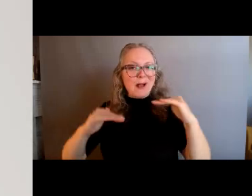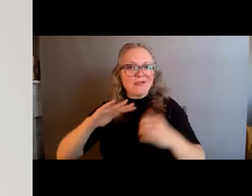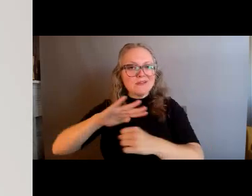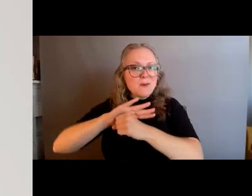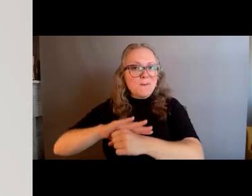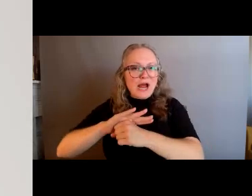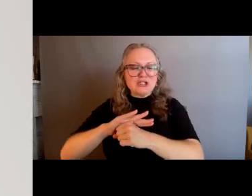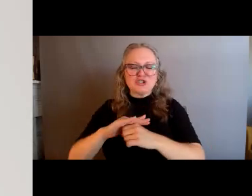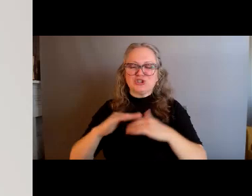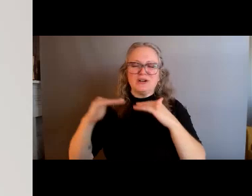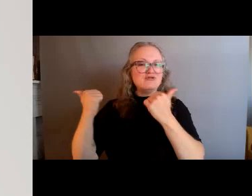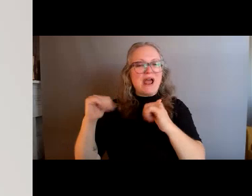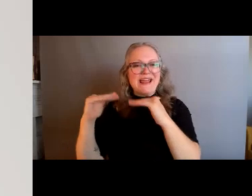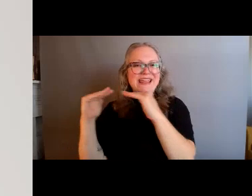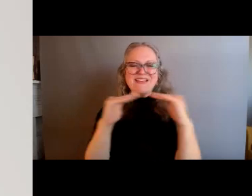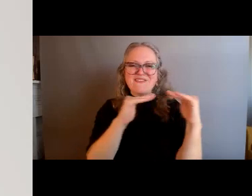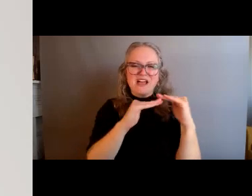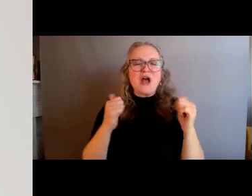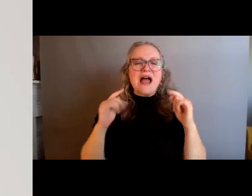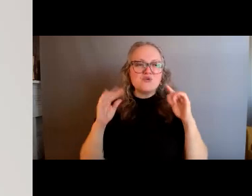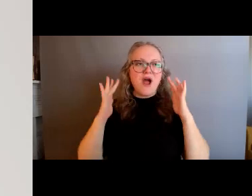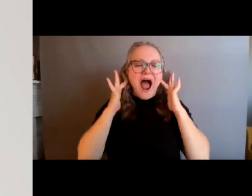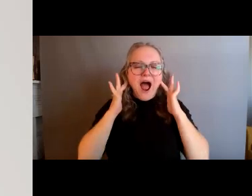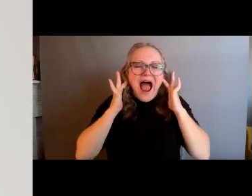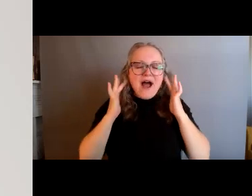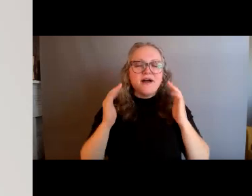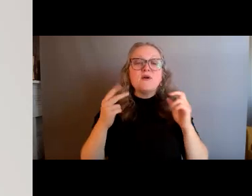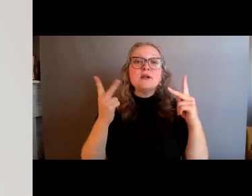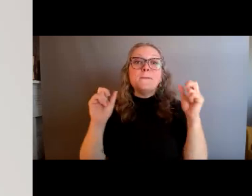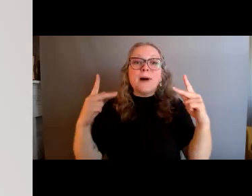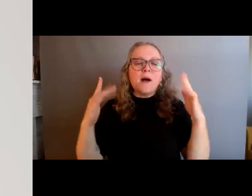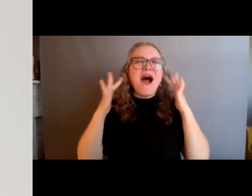to pop our ears and everything. And then you go. Now it's good, but sometimes it